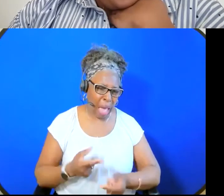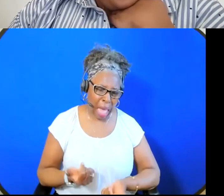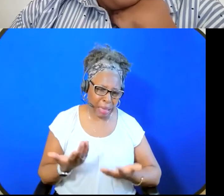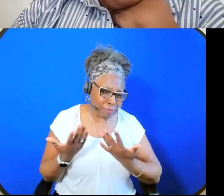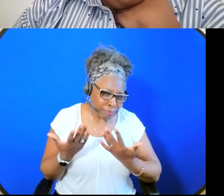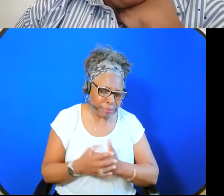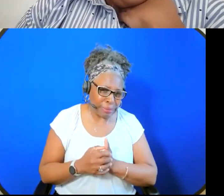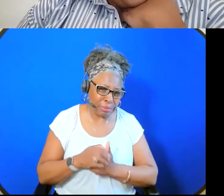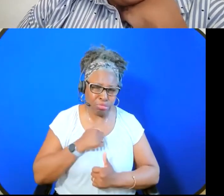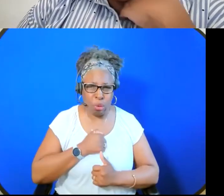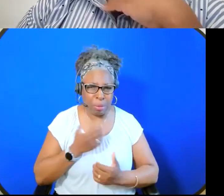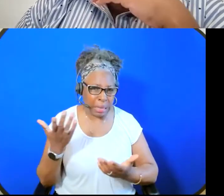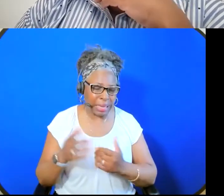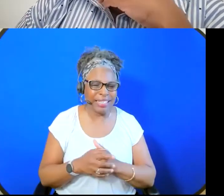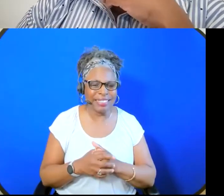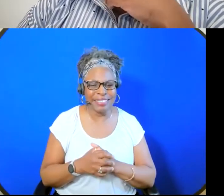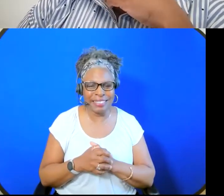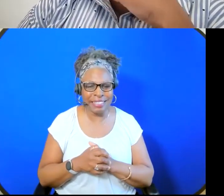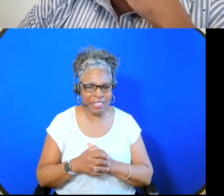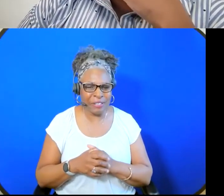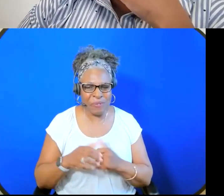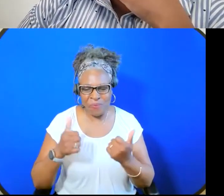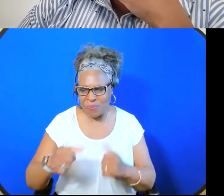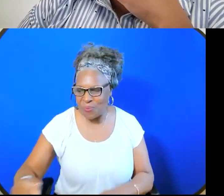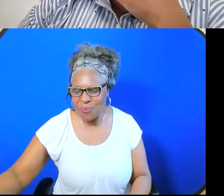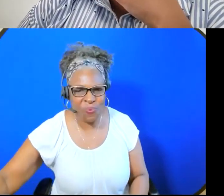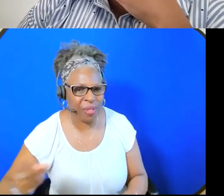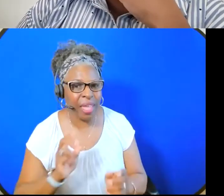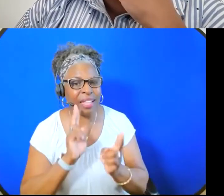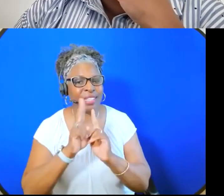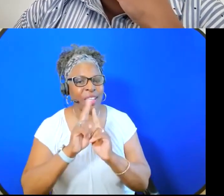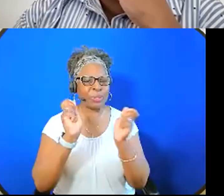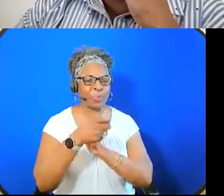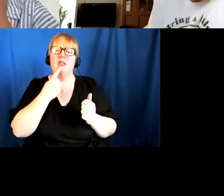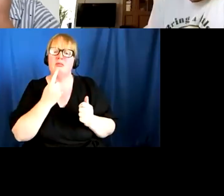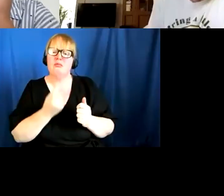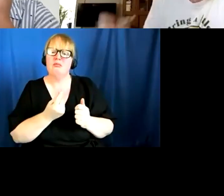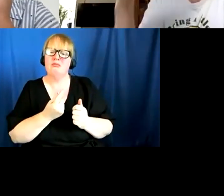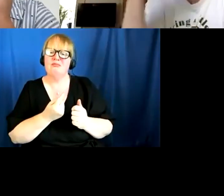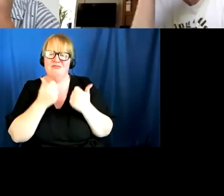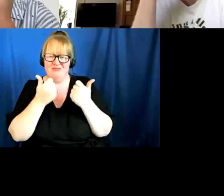And I, you have touched on one thing that I think both you and Magda,